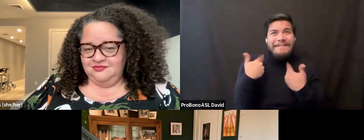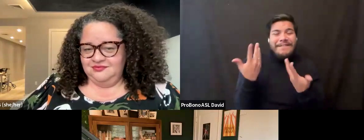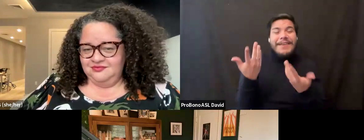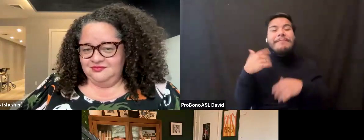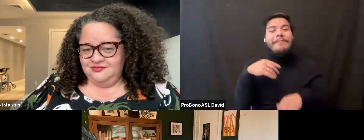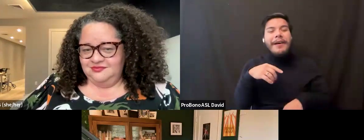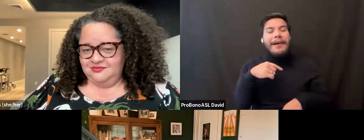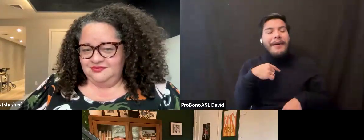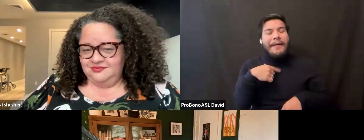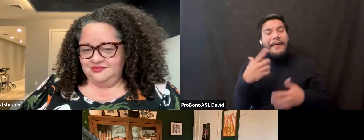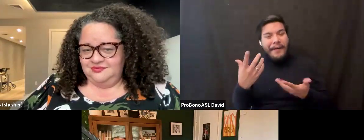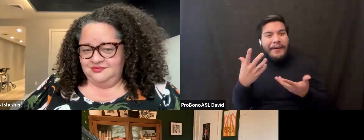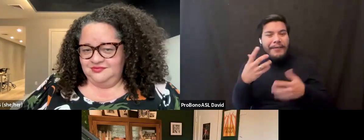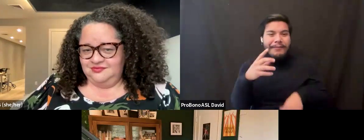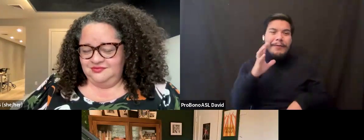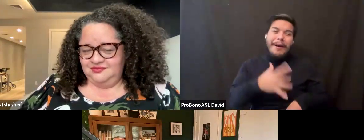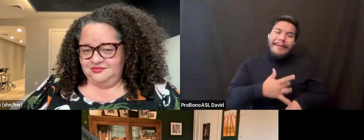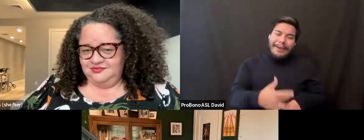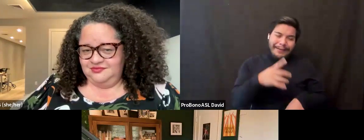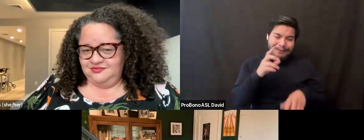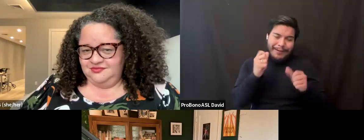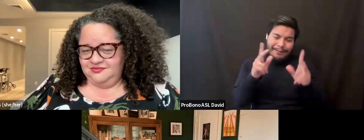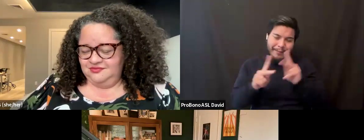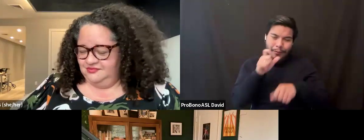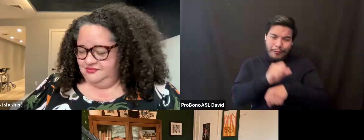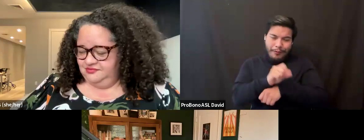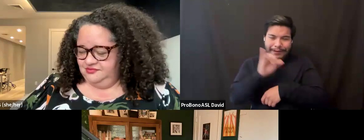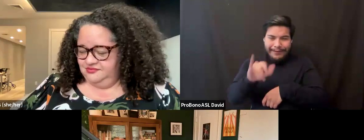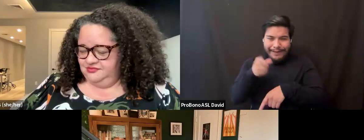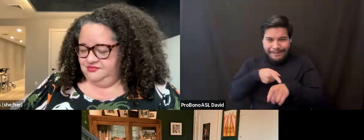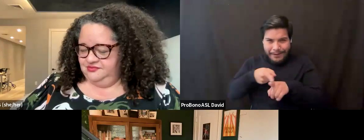As many folks do in the field, decided to move on.